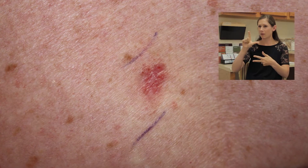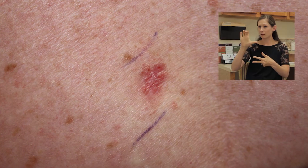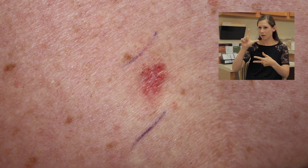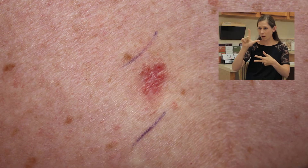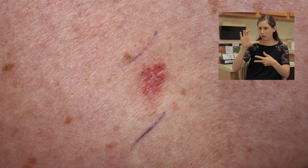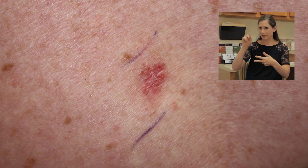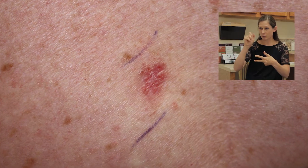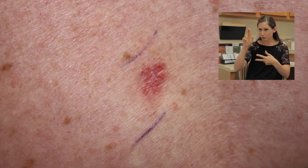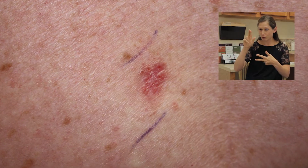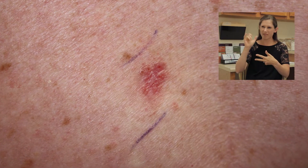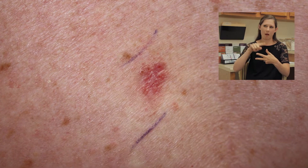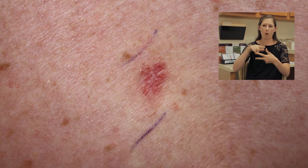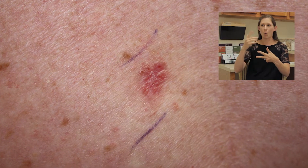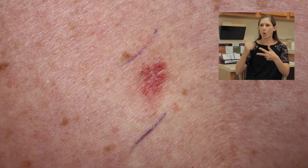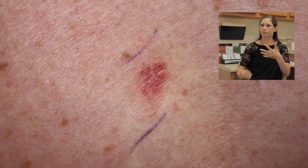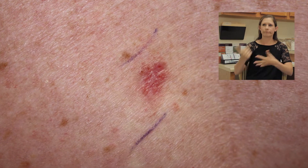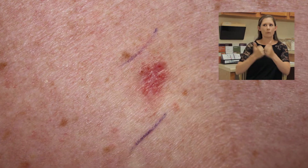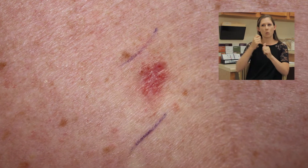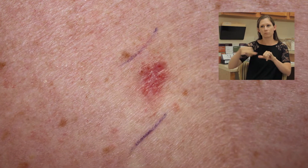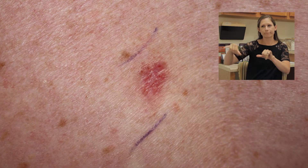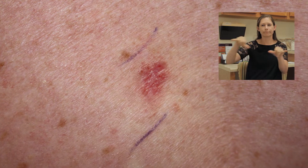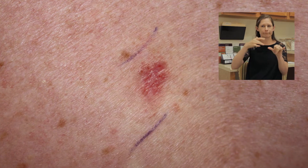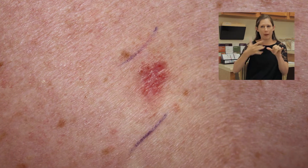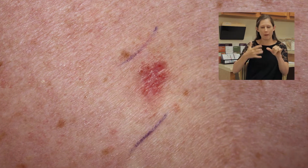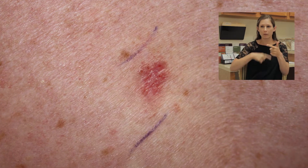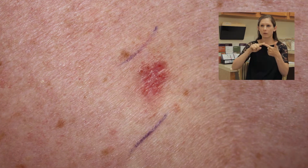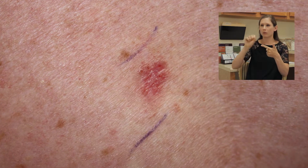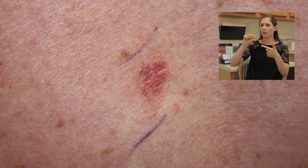Basal Cell Cancer is the most common.